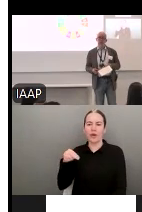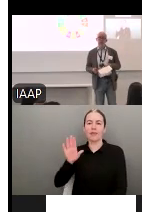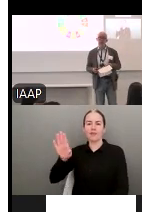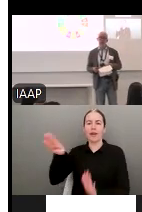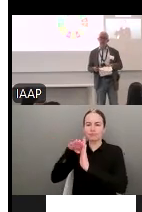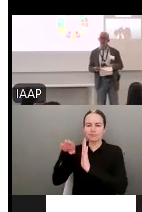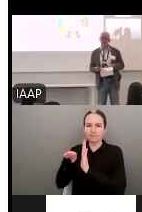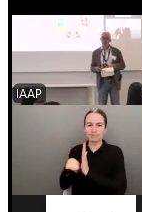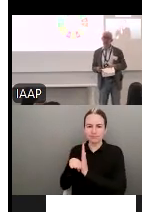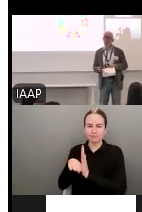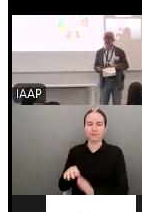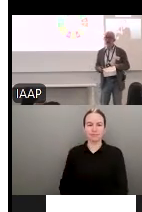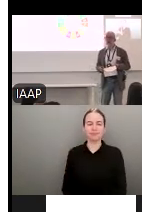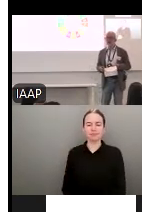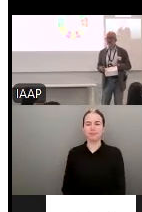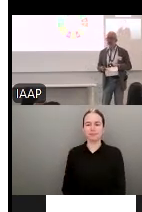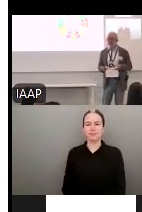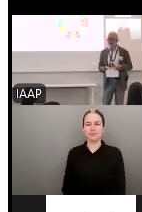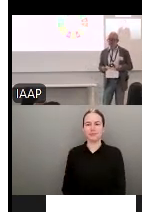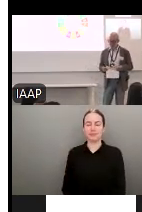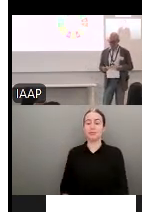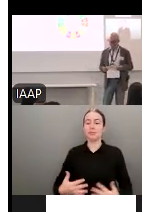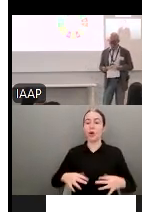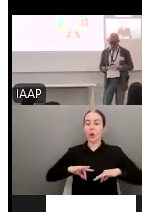And it was adopted by the Nordic prime minister from 2019.